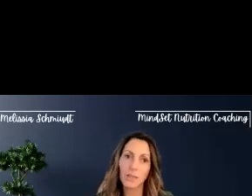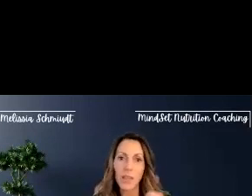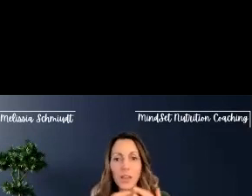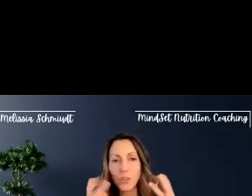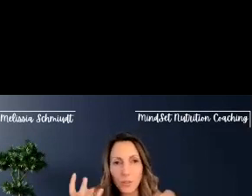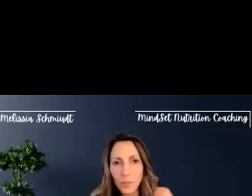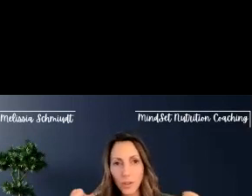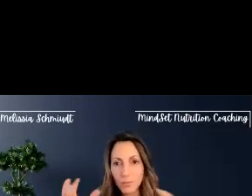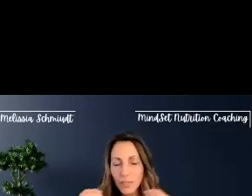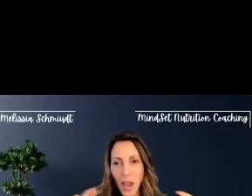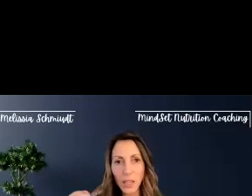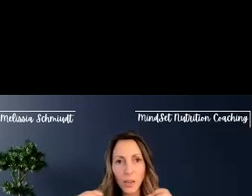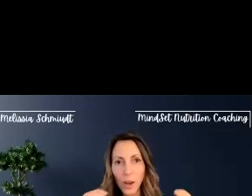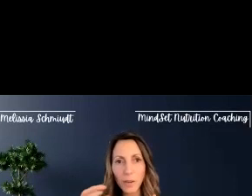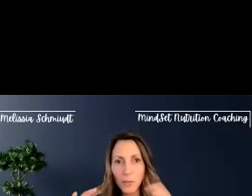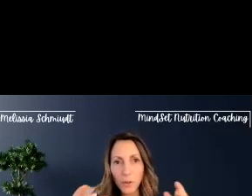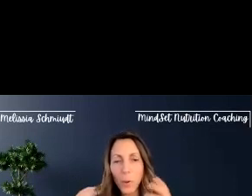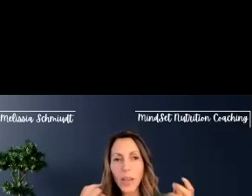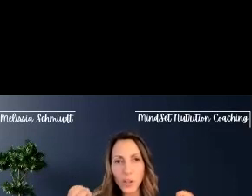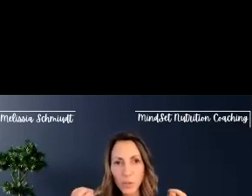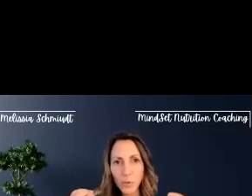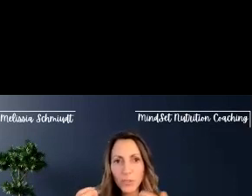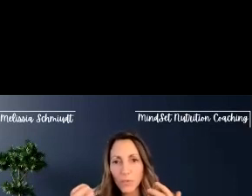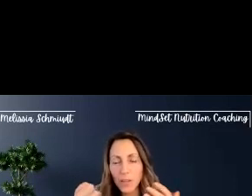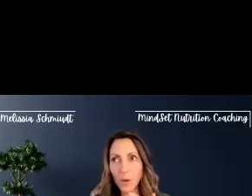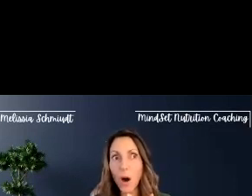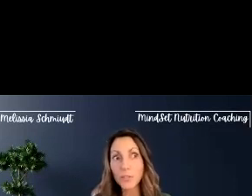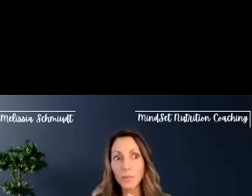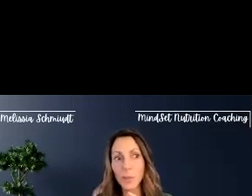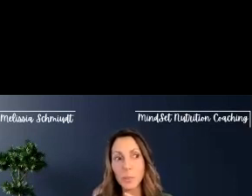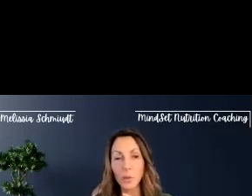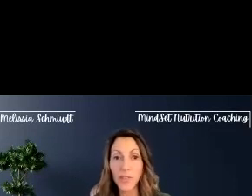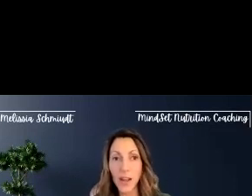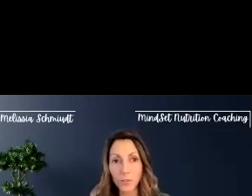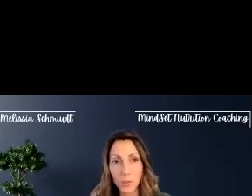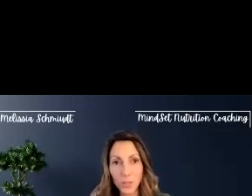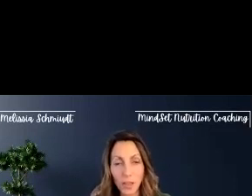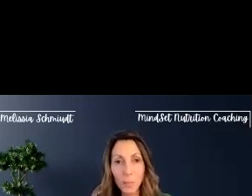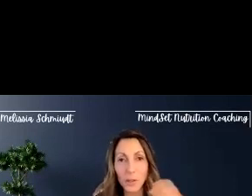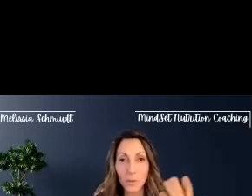And then you're snacking, grabbing for a quick energy boost. So often, people get that afternoon slump.